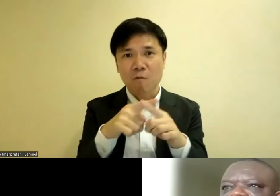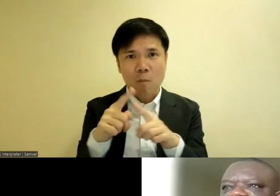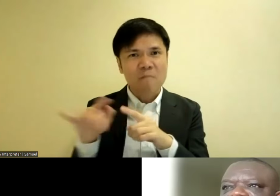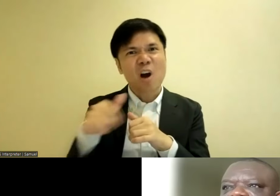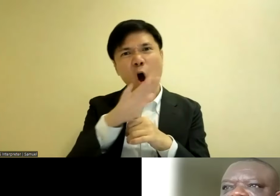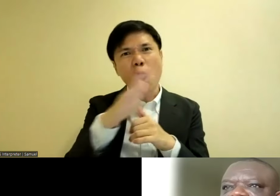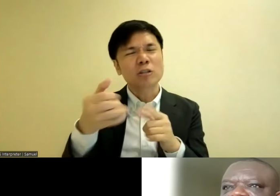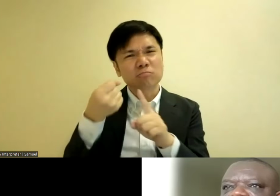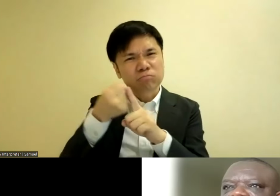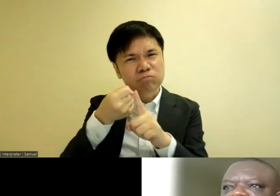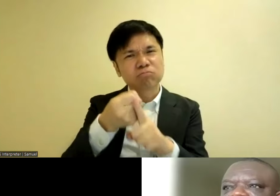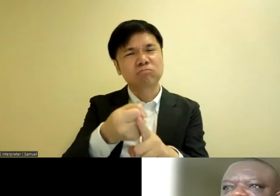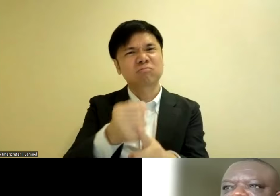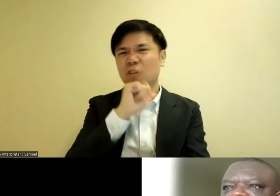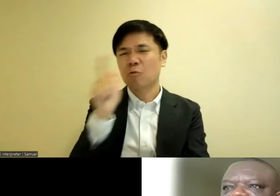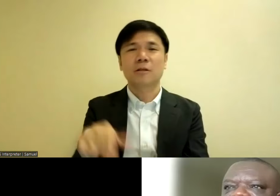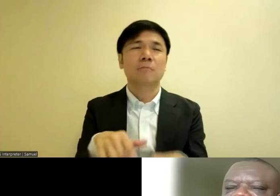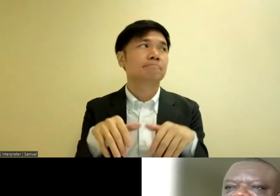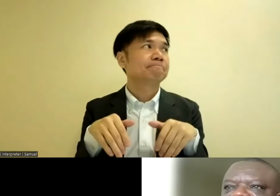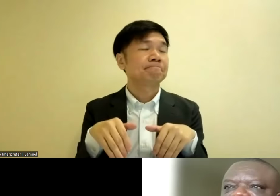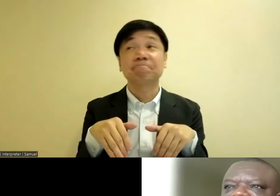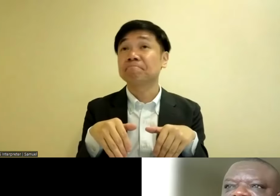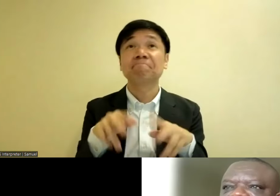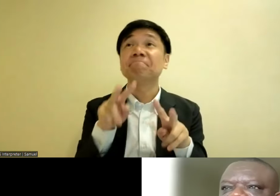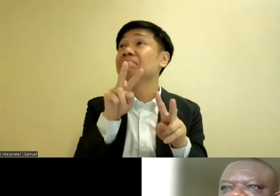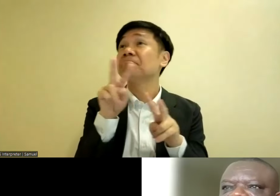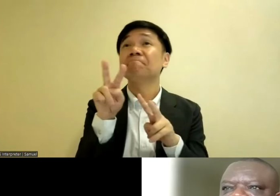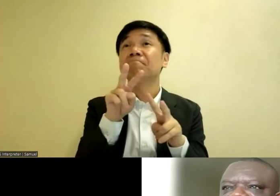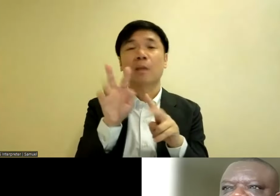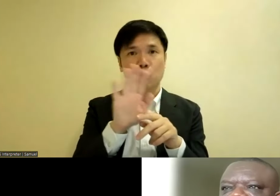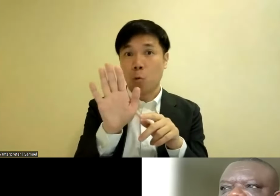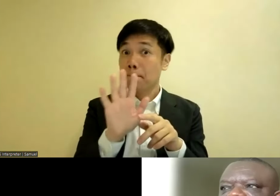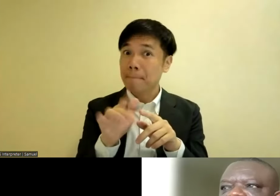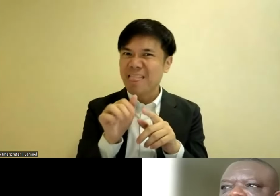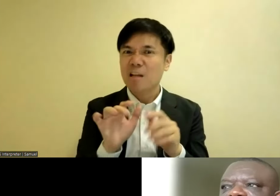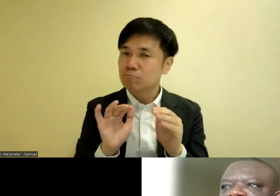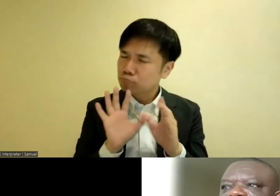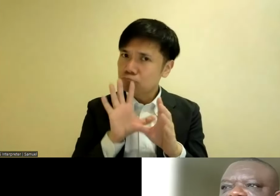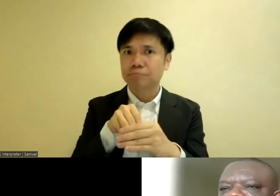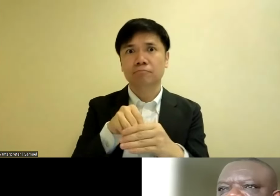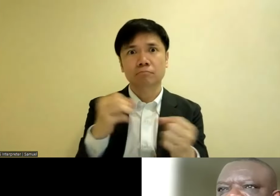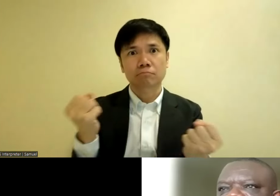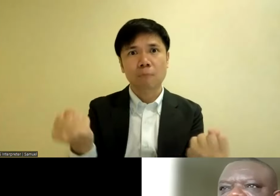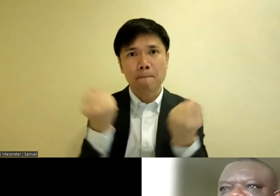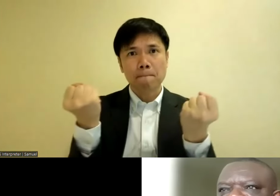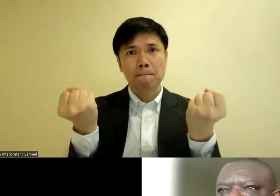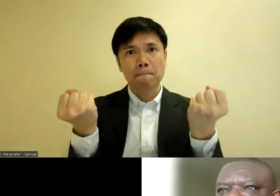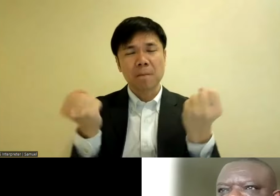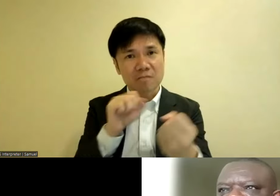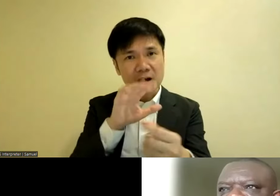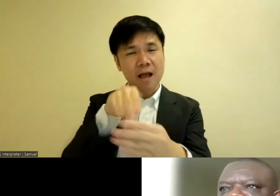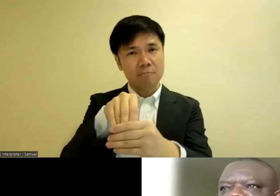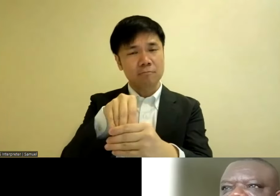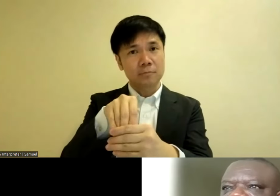We are not just going there to just ask as tourists but this time around the refugees